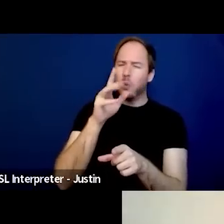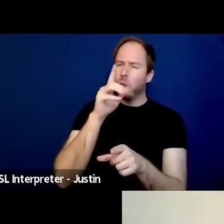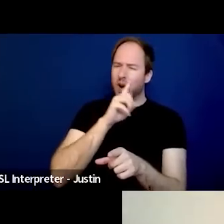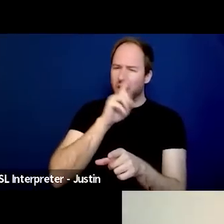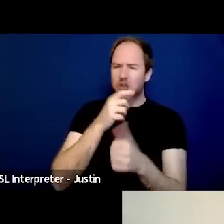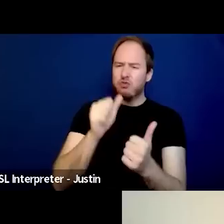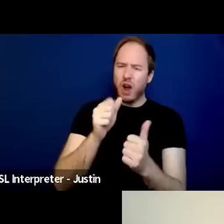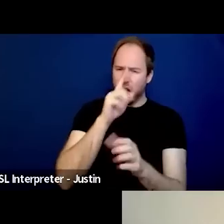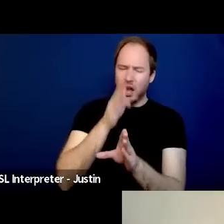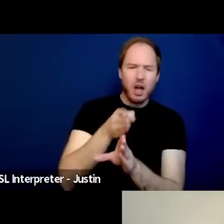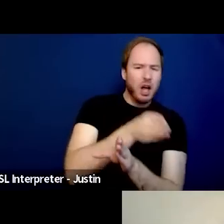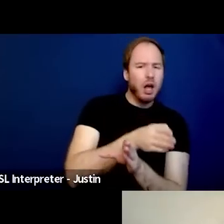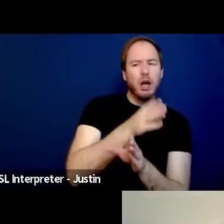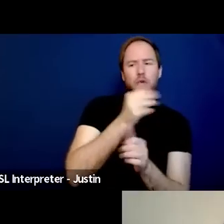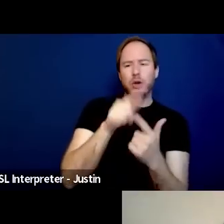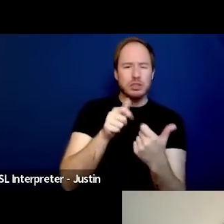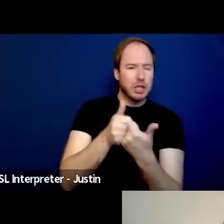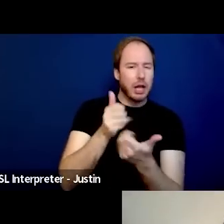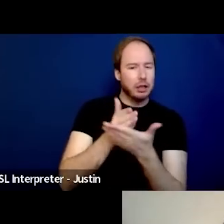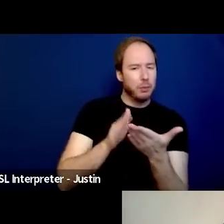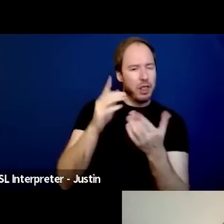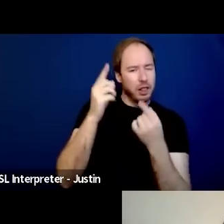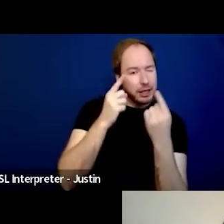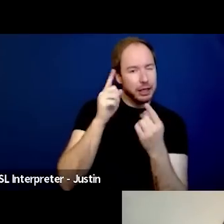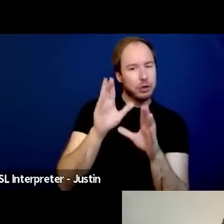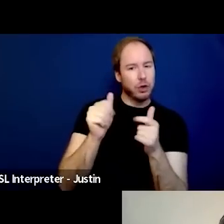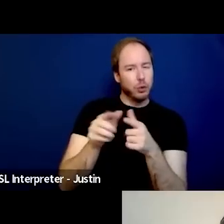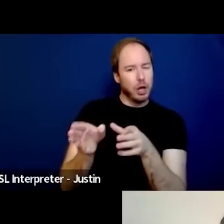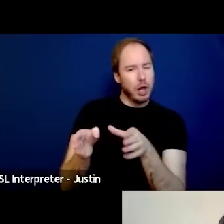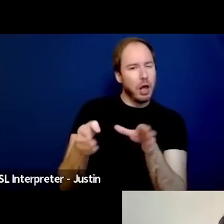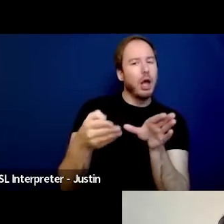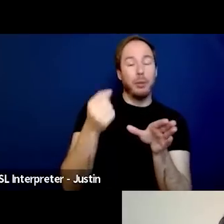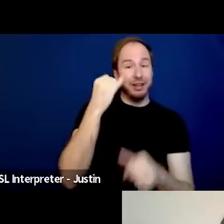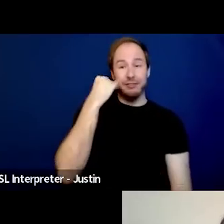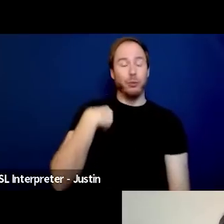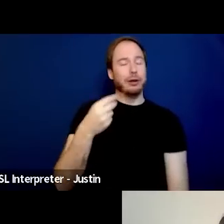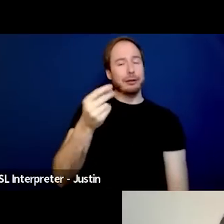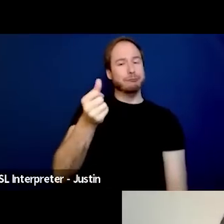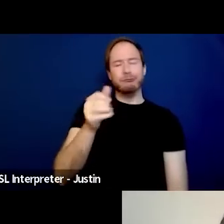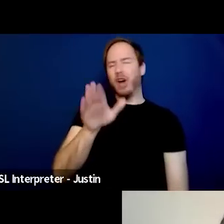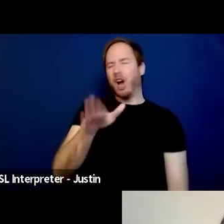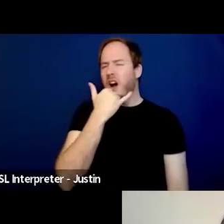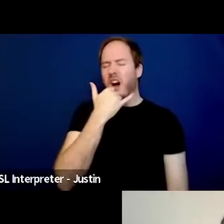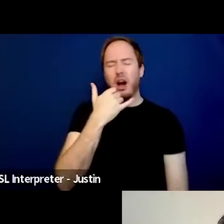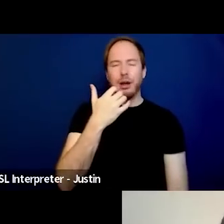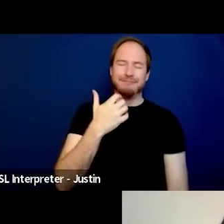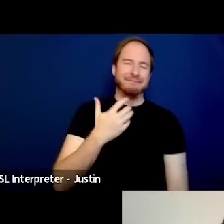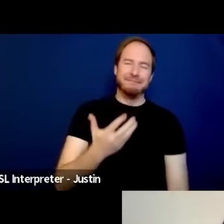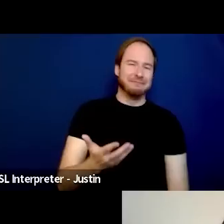to be working on some of these issues. But if we come at people in a challenging fashion from the get go,